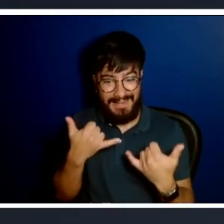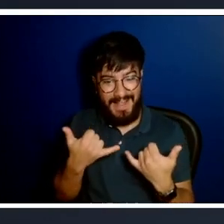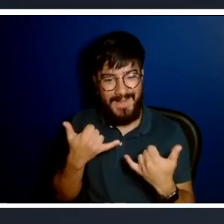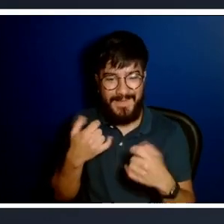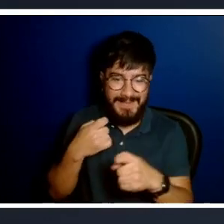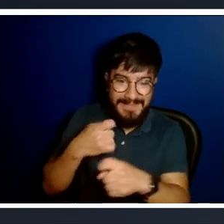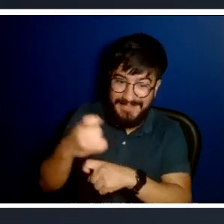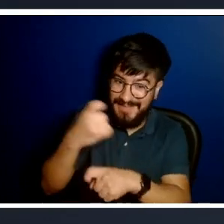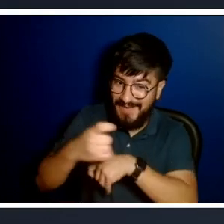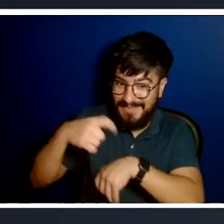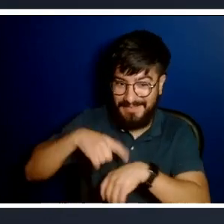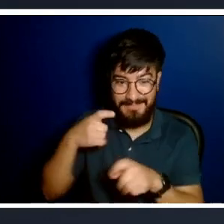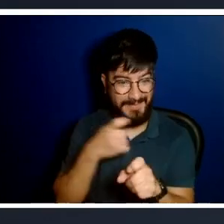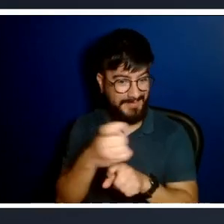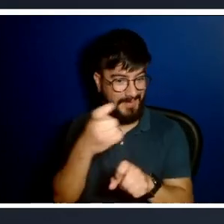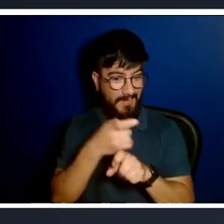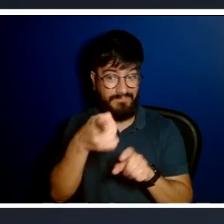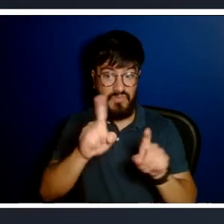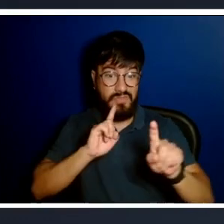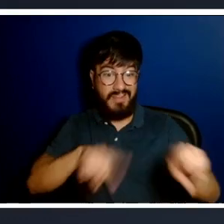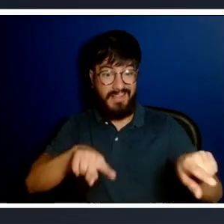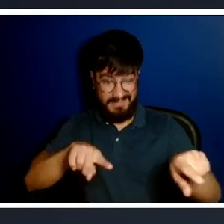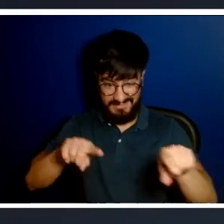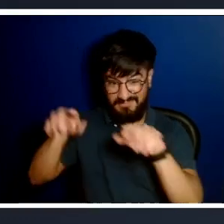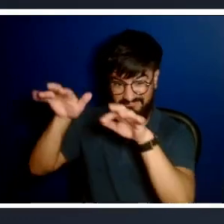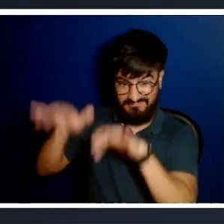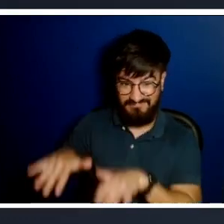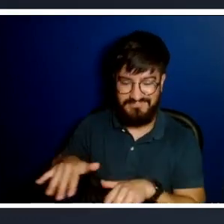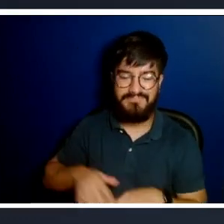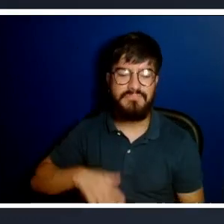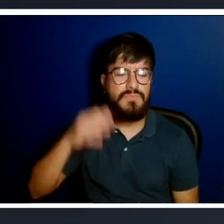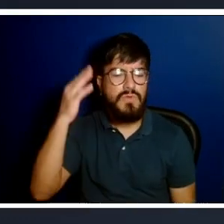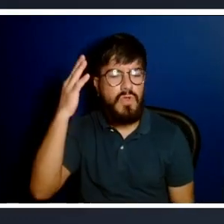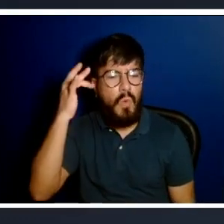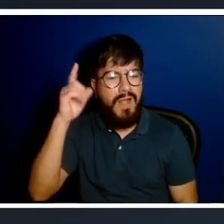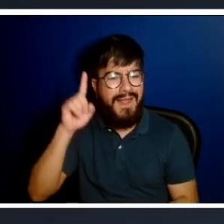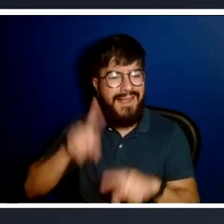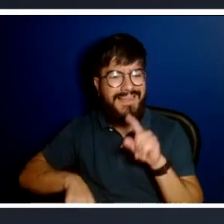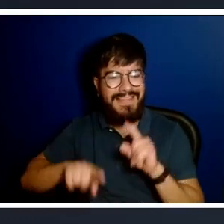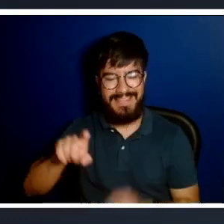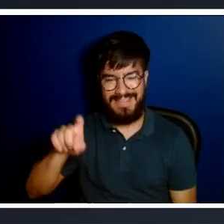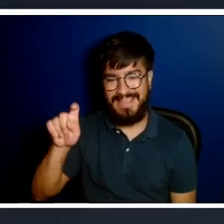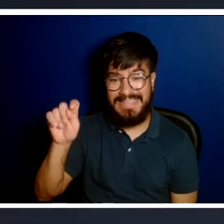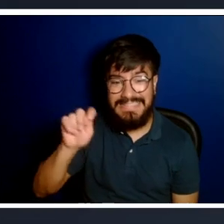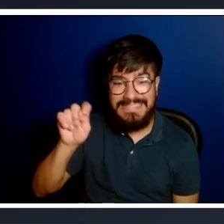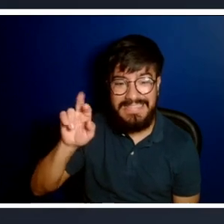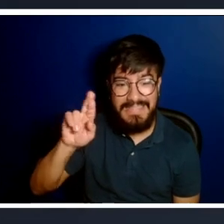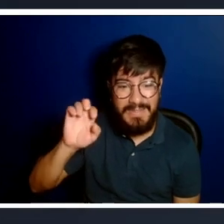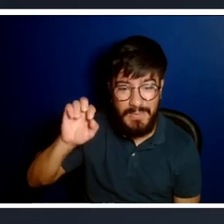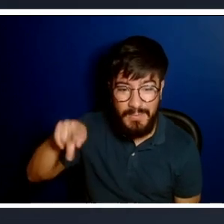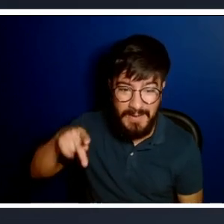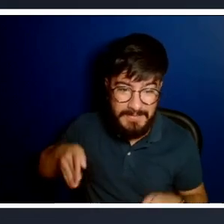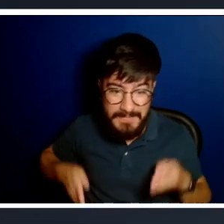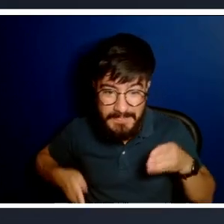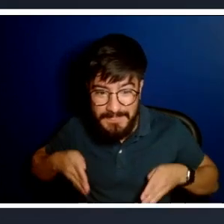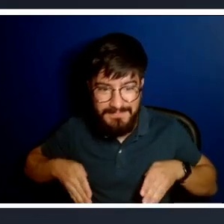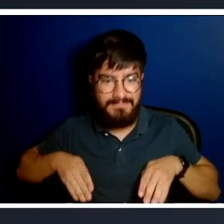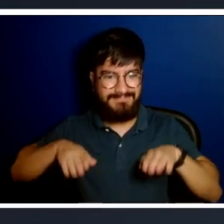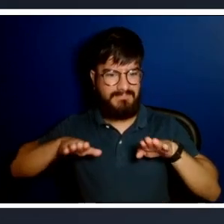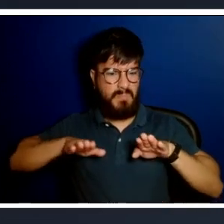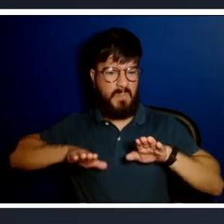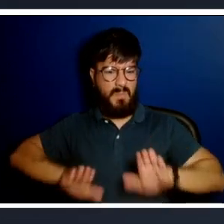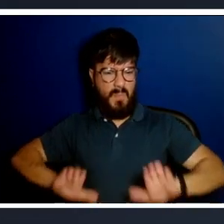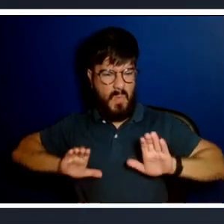you and you can put your answers in the chat. Why can't t-rexes do push-ups?